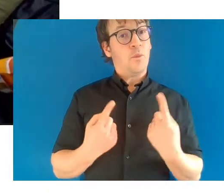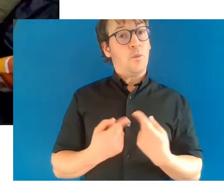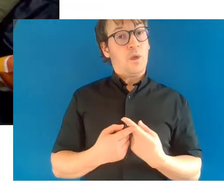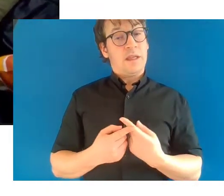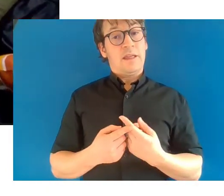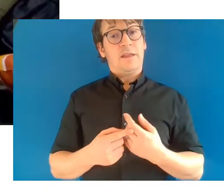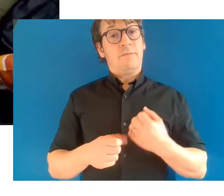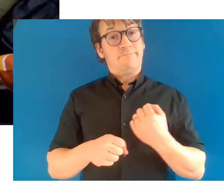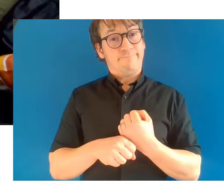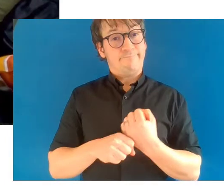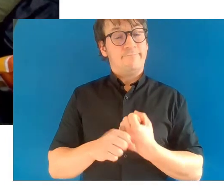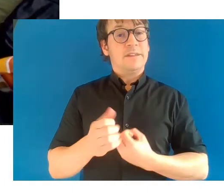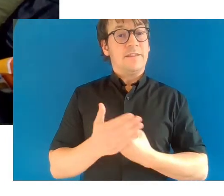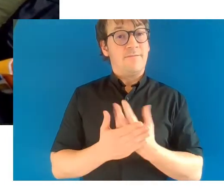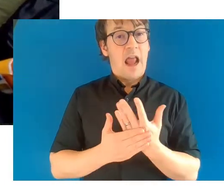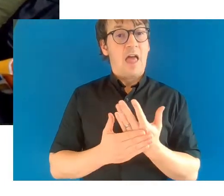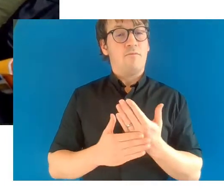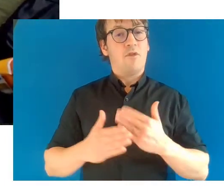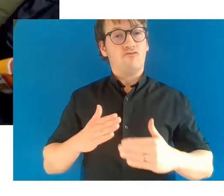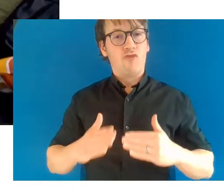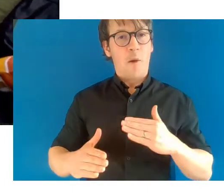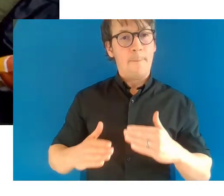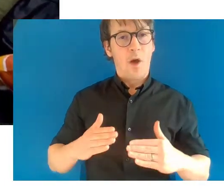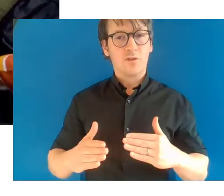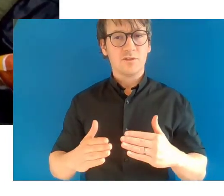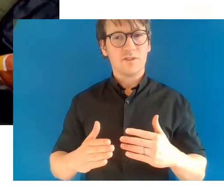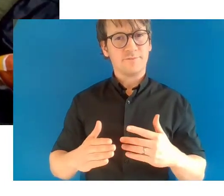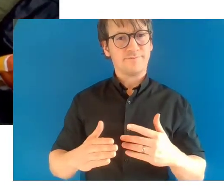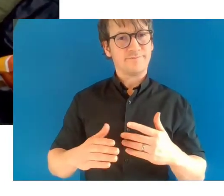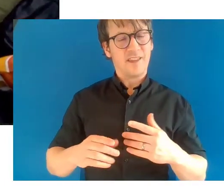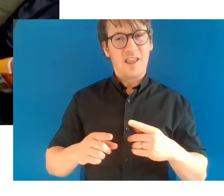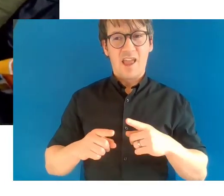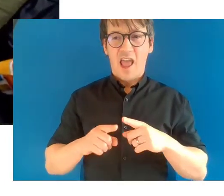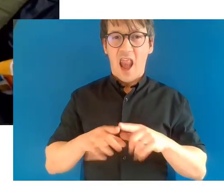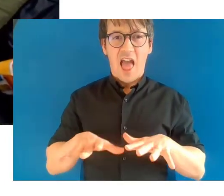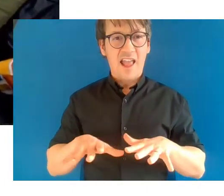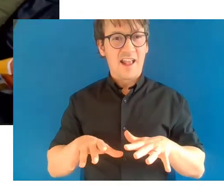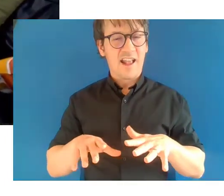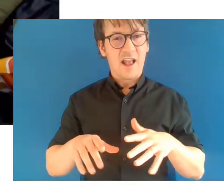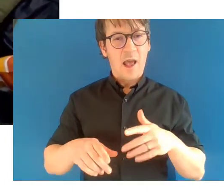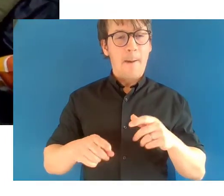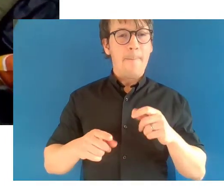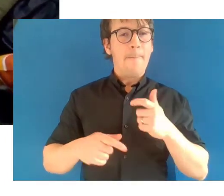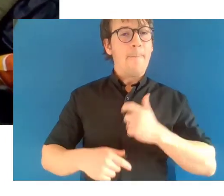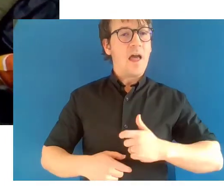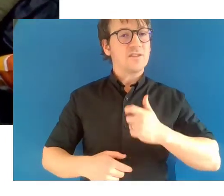We are developing robots like Pepper here to act as a person's personal assistant or